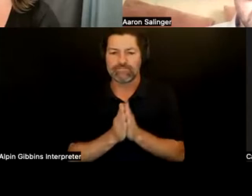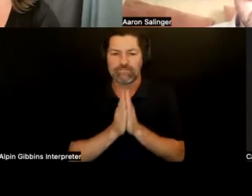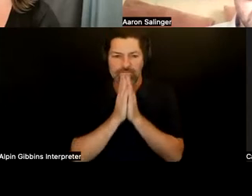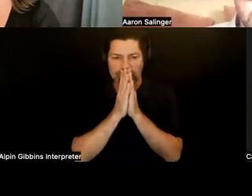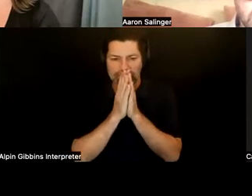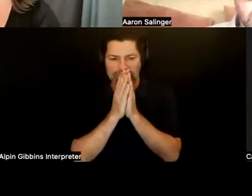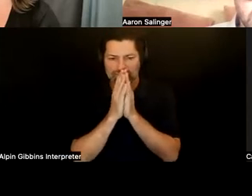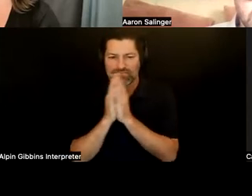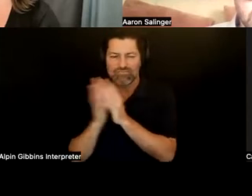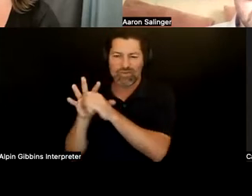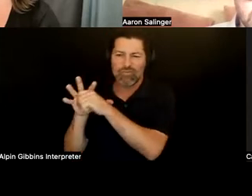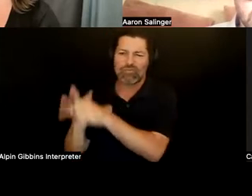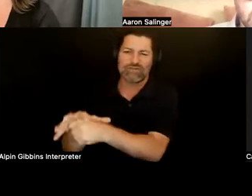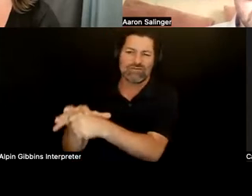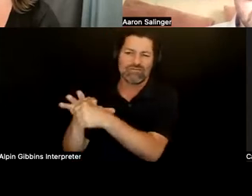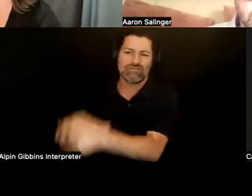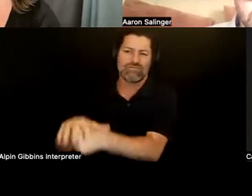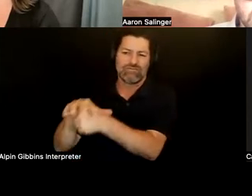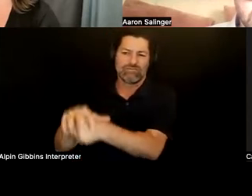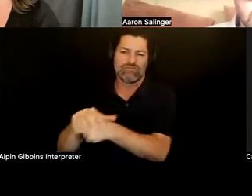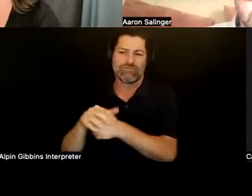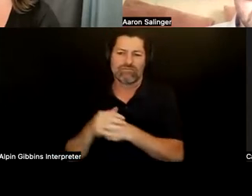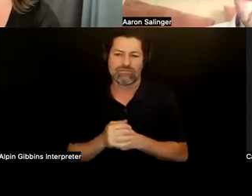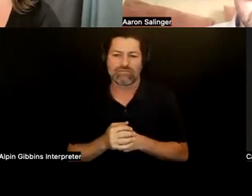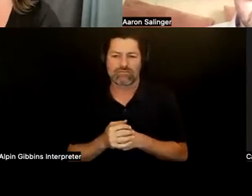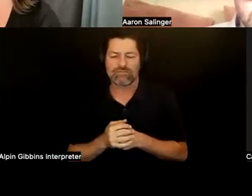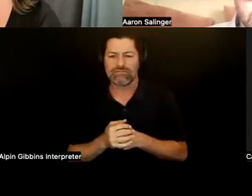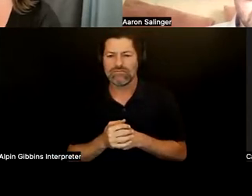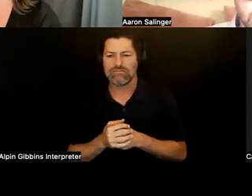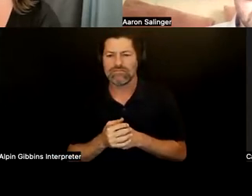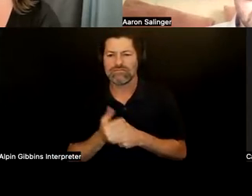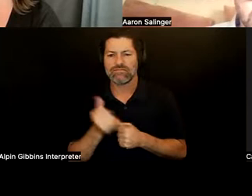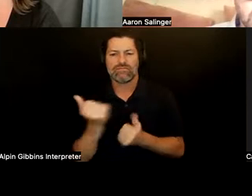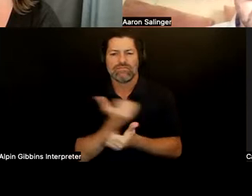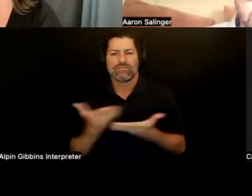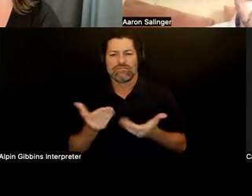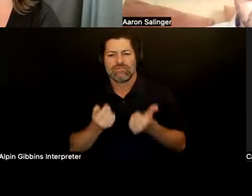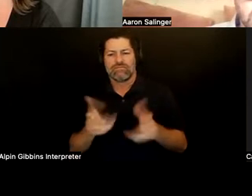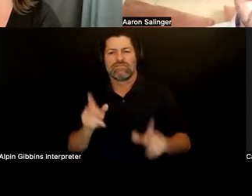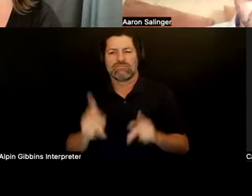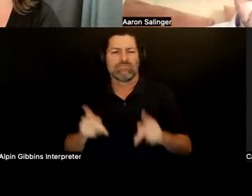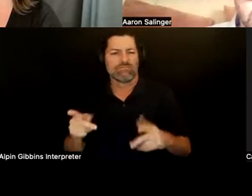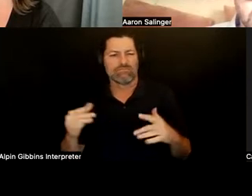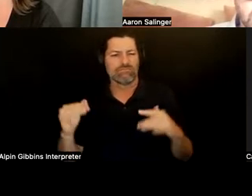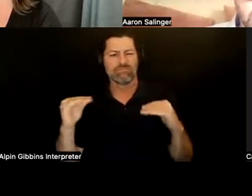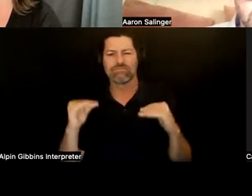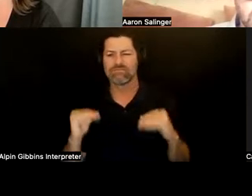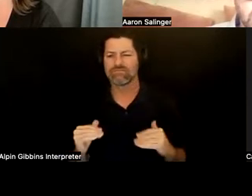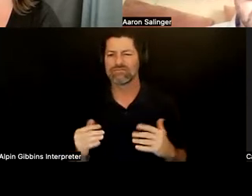oppression or or suppression that exists. 19:47:41 And And so the reason that we eat